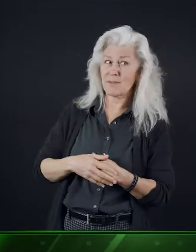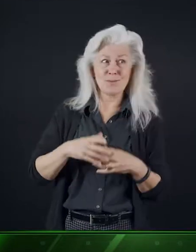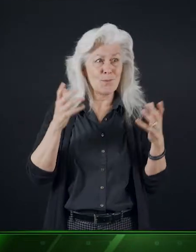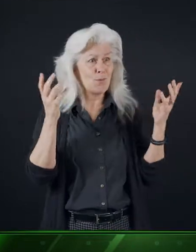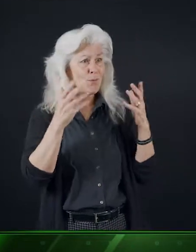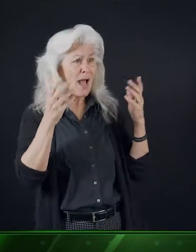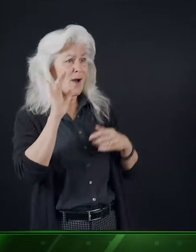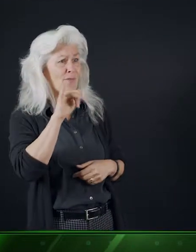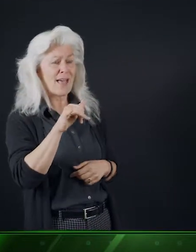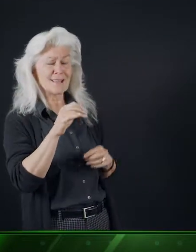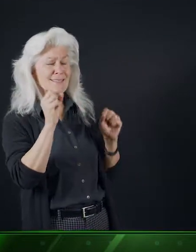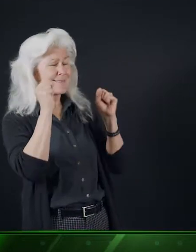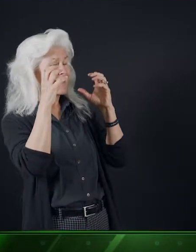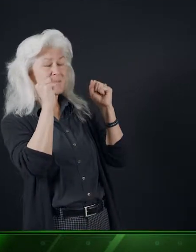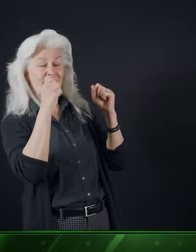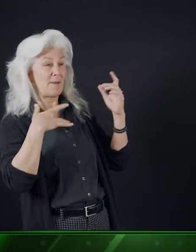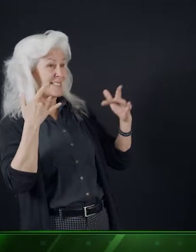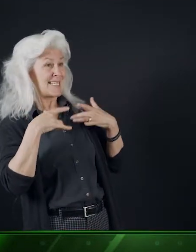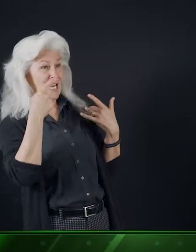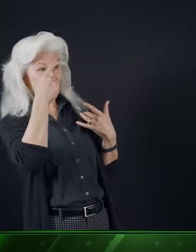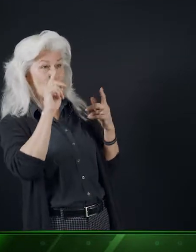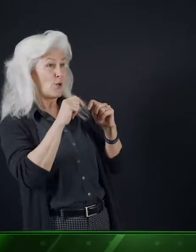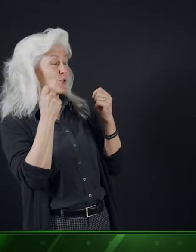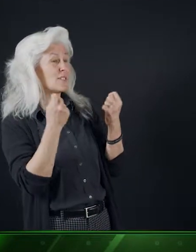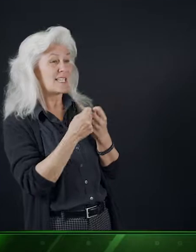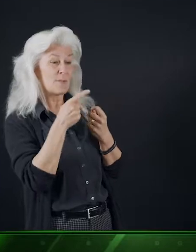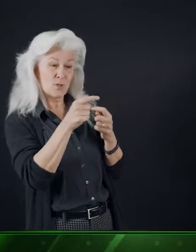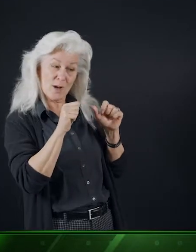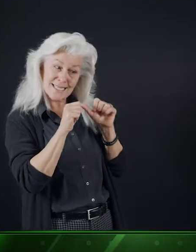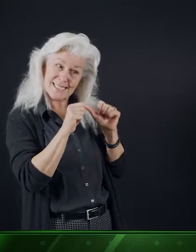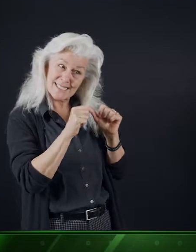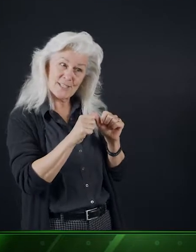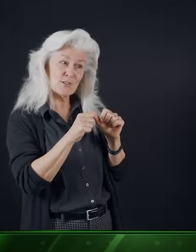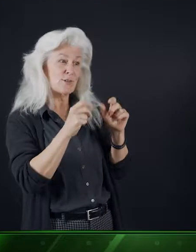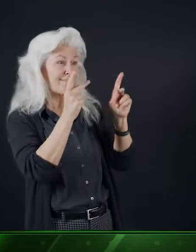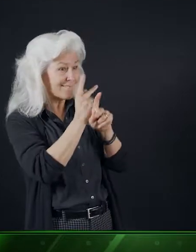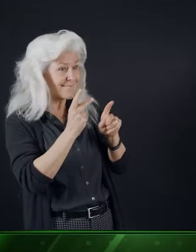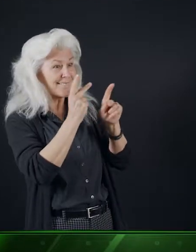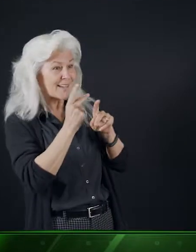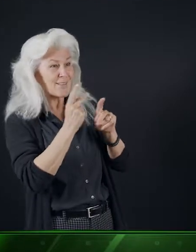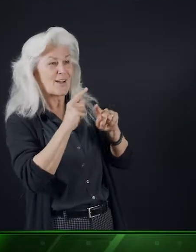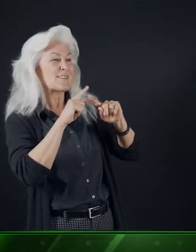and of course involve the community's feedback. Brannon, thank you so much for taking the time